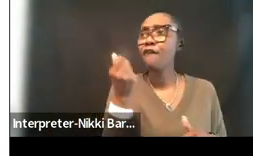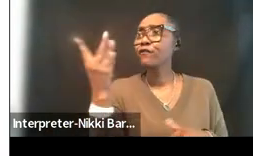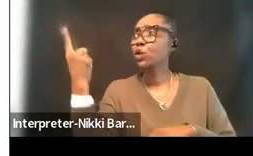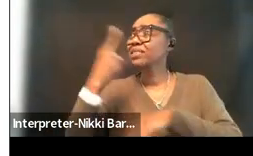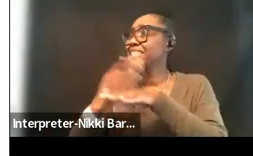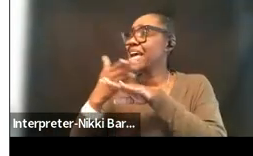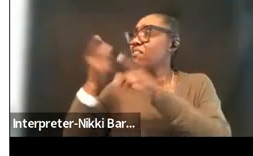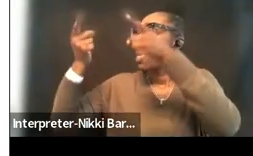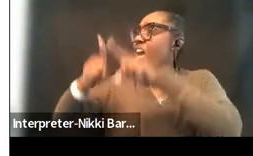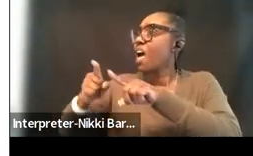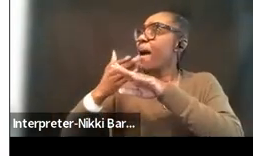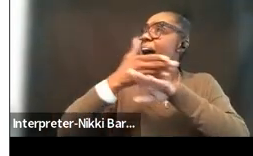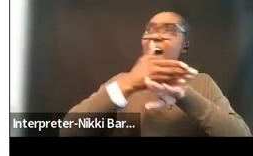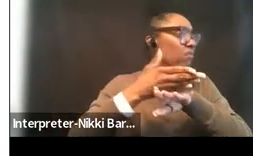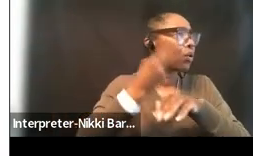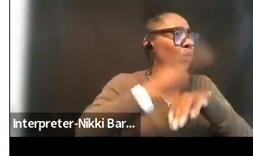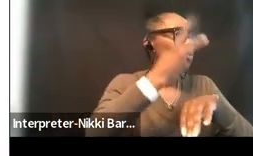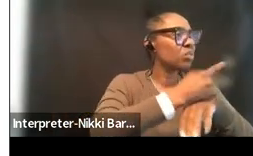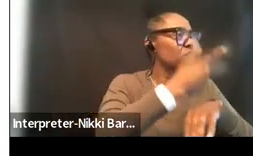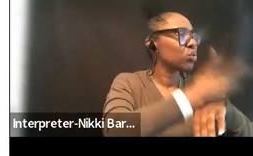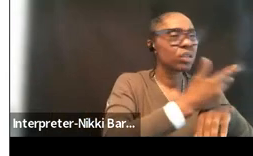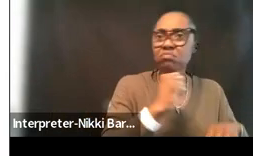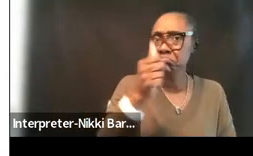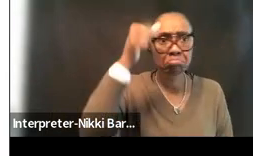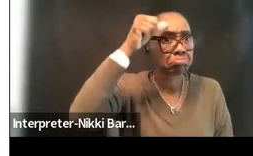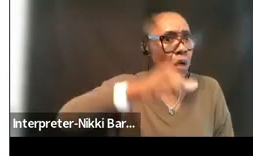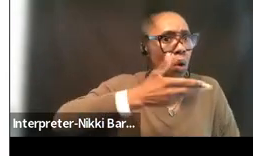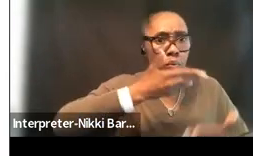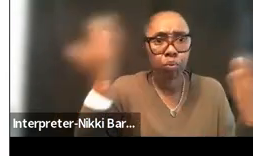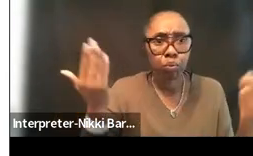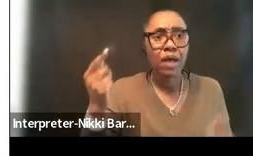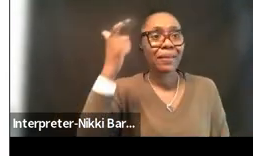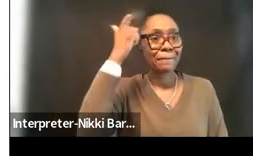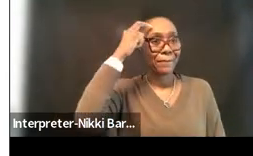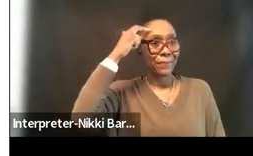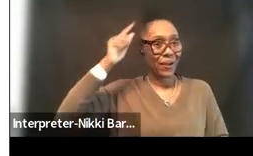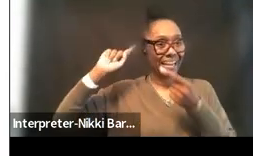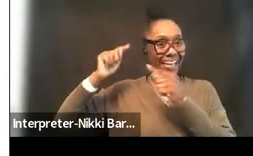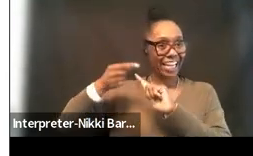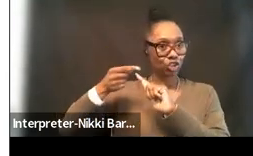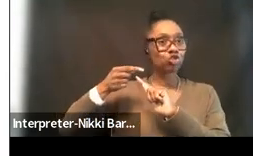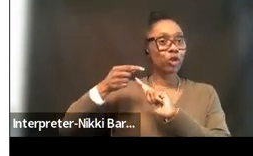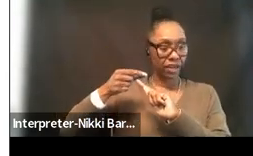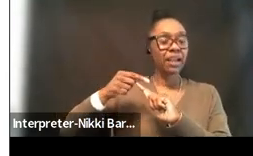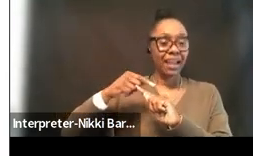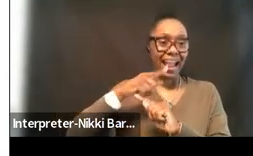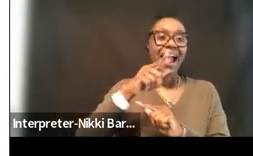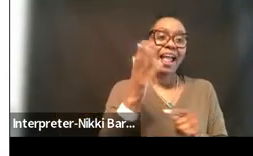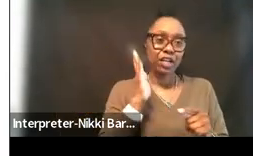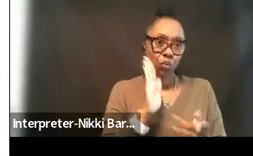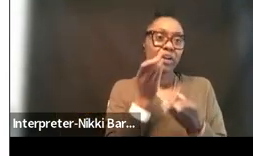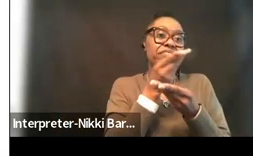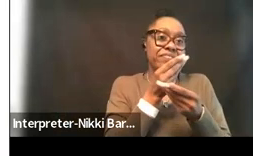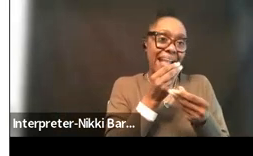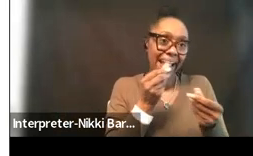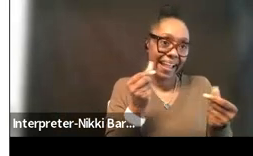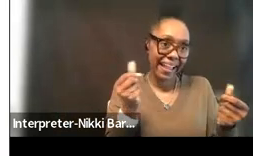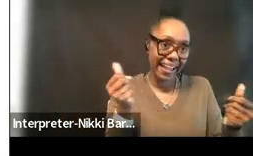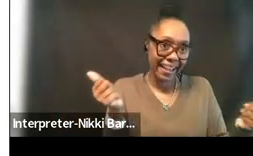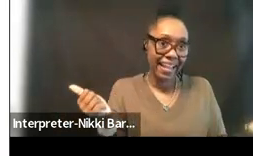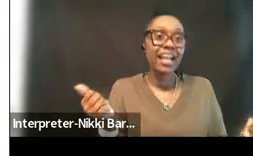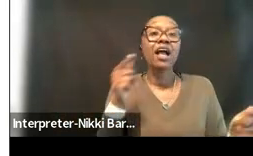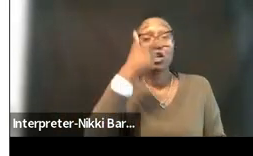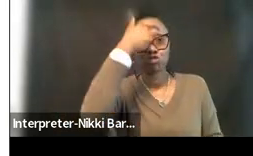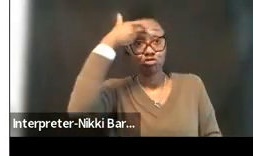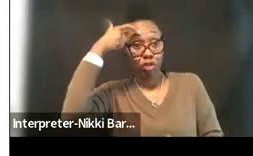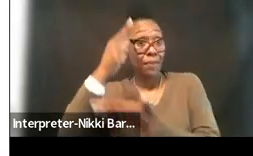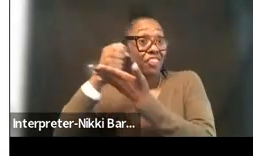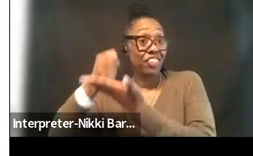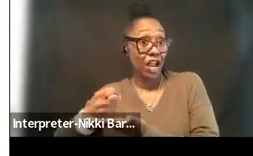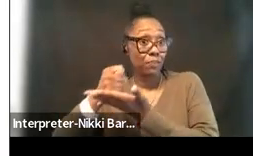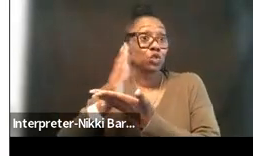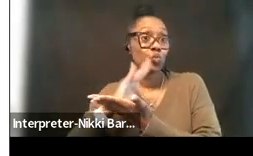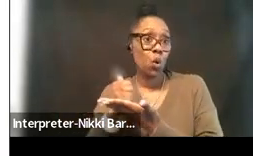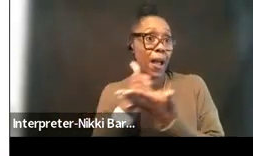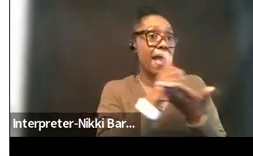Again, it's the injury in the brain and the brain trying to heal very common and will typically fade with time and again having a trauma therapist to help guide during this process is very beneficial.